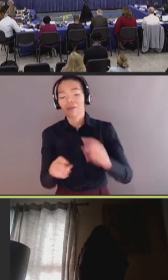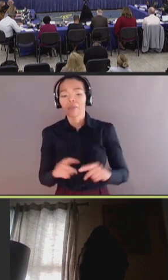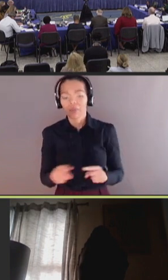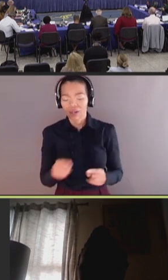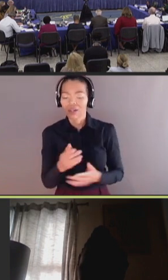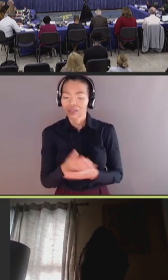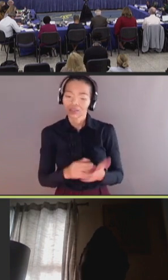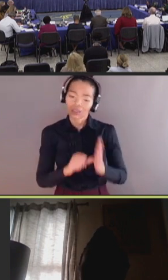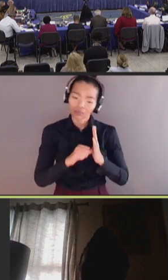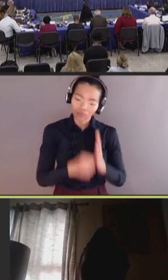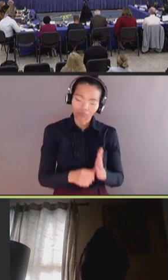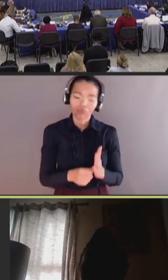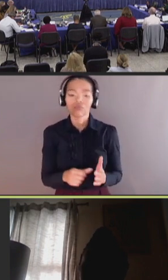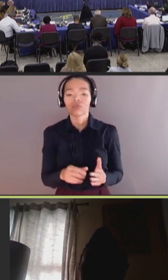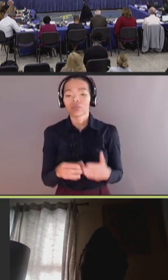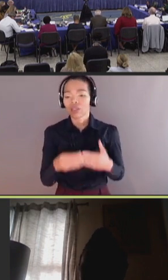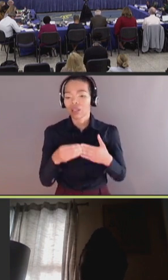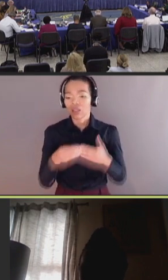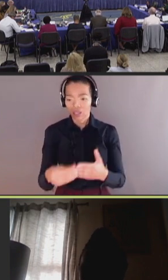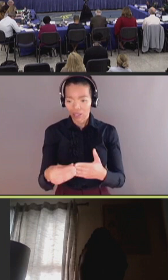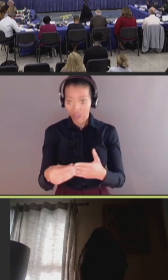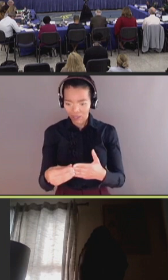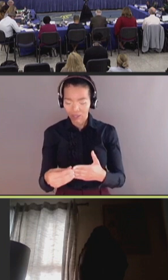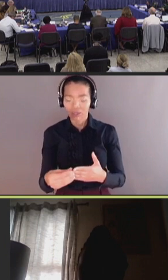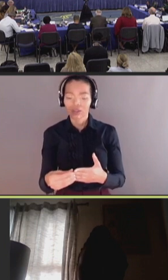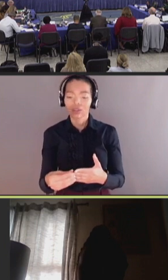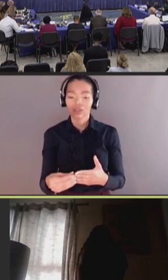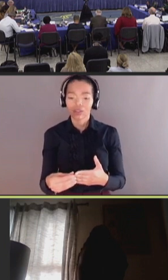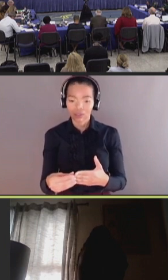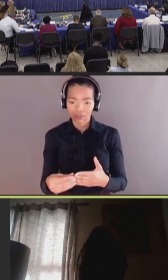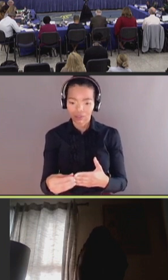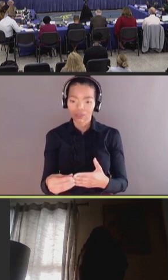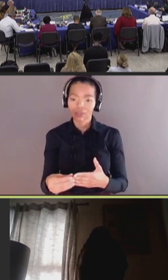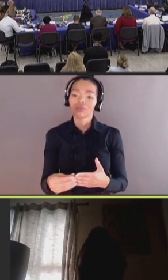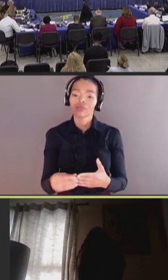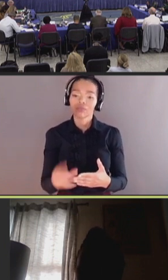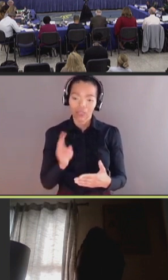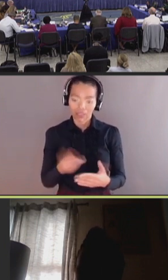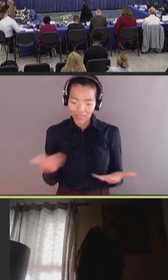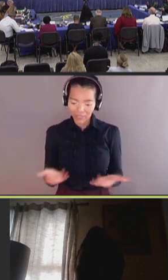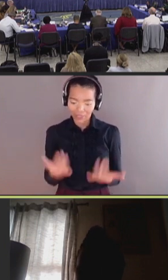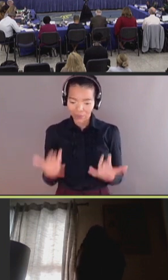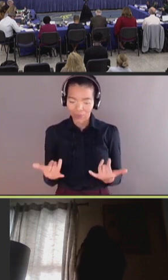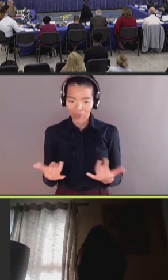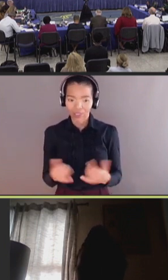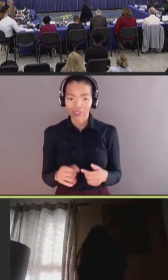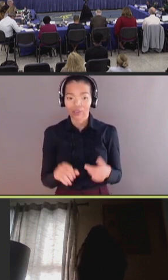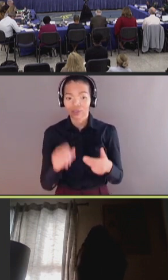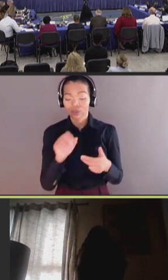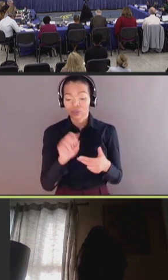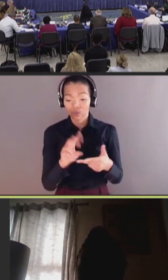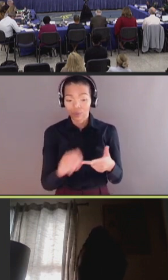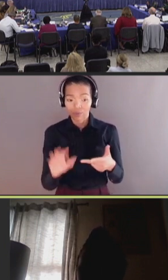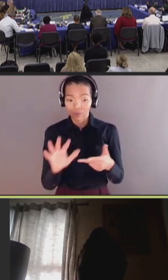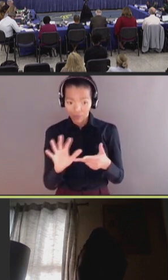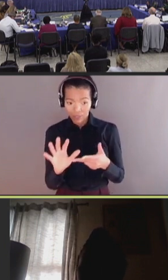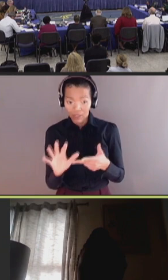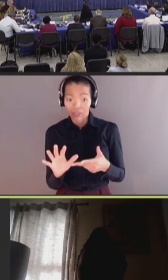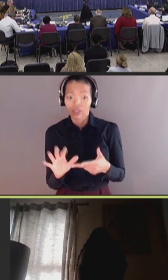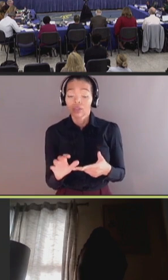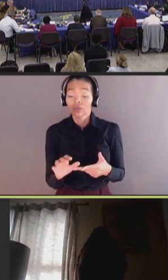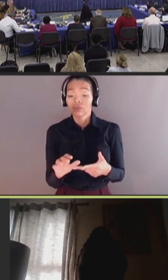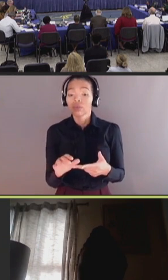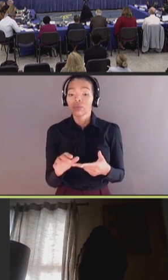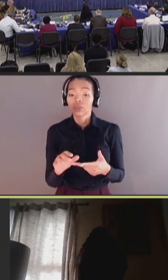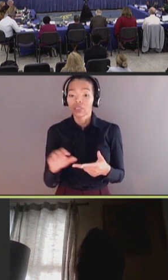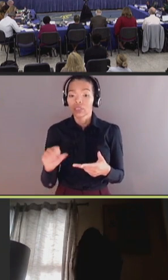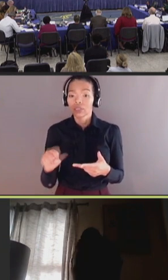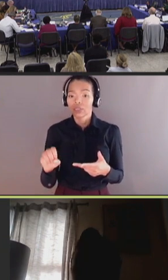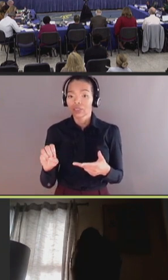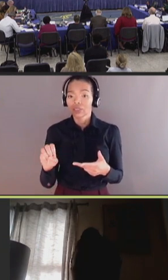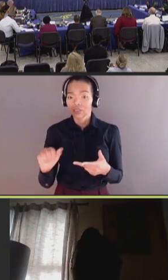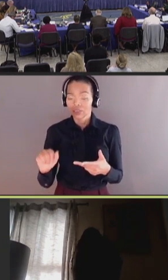highlights that led us to where we are today. In 2005, SEAHEC received -- was